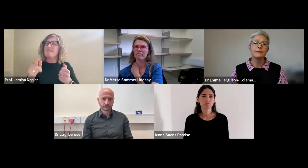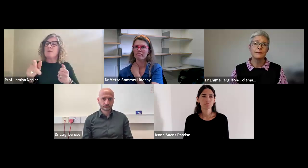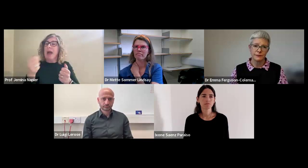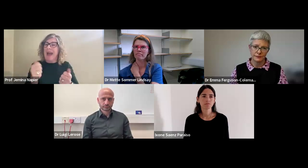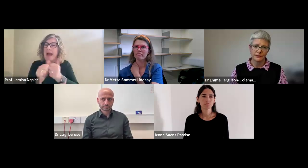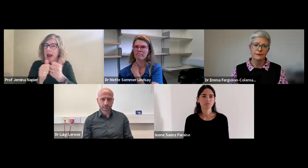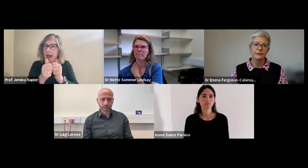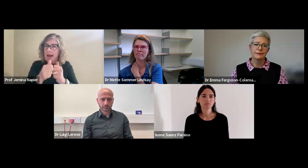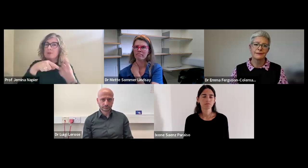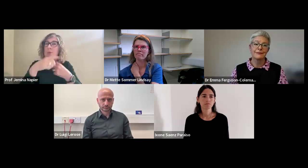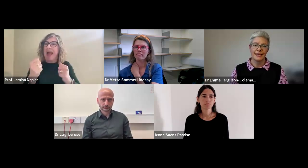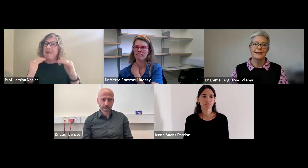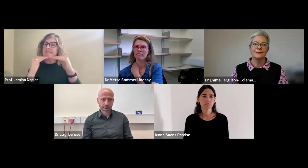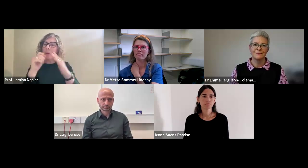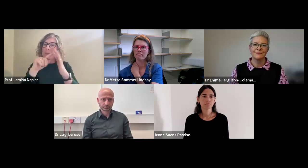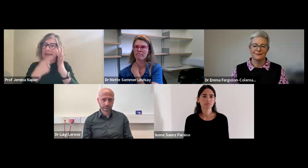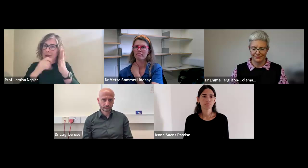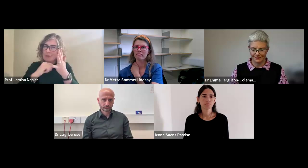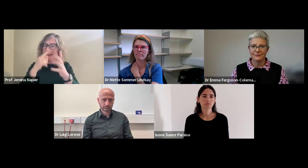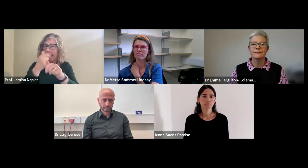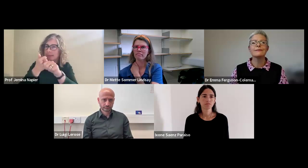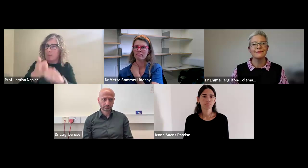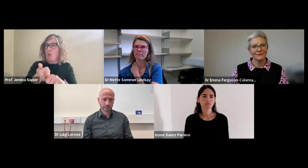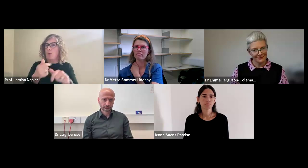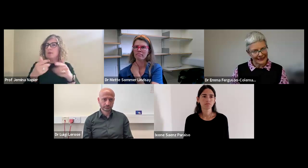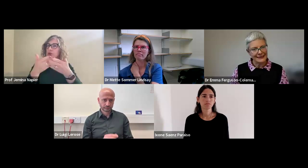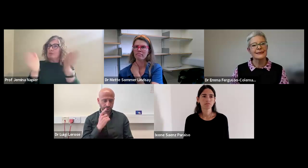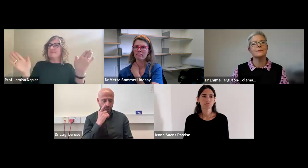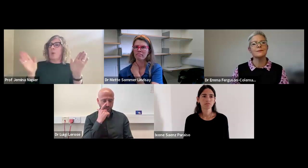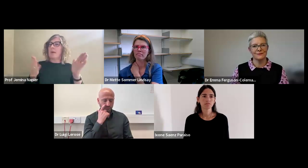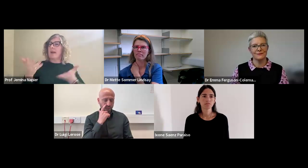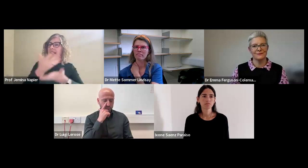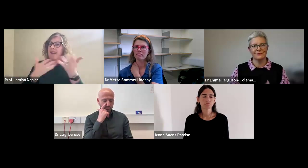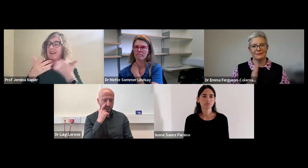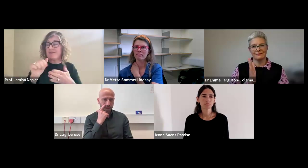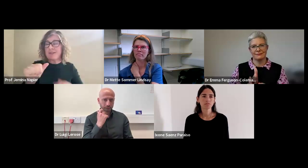are very hard journeys to navigate but having allies, having peers, that can support you,